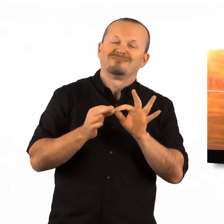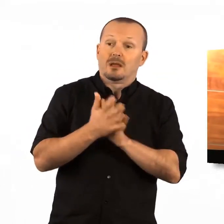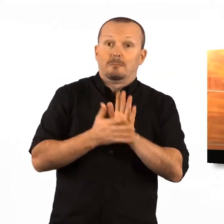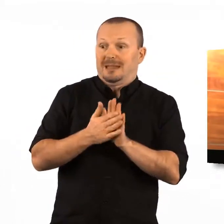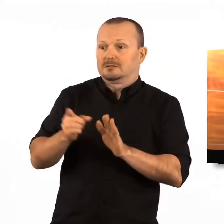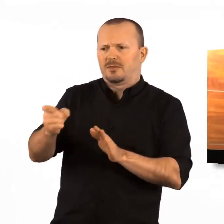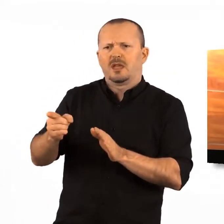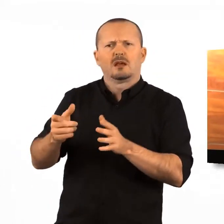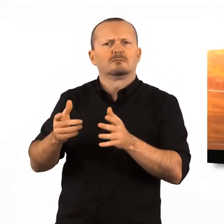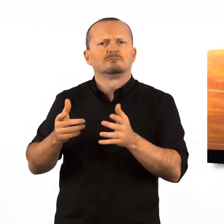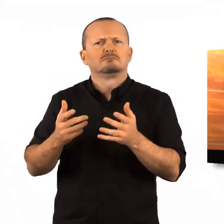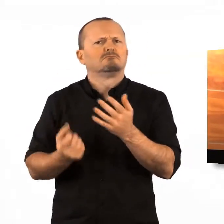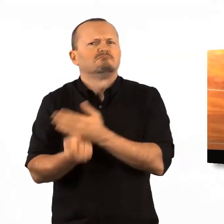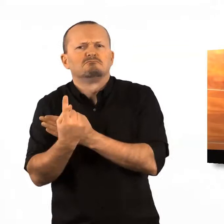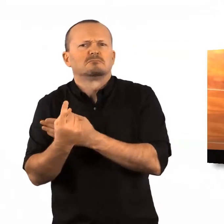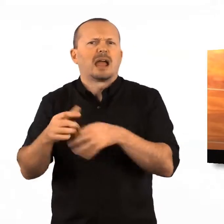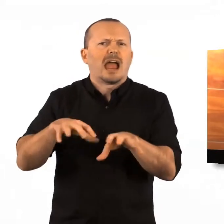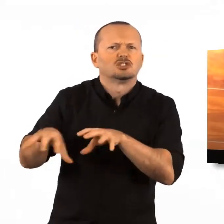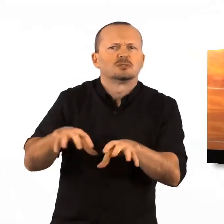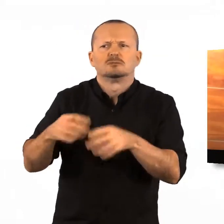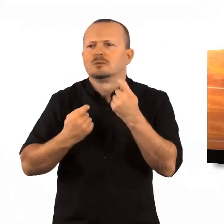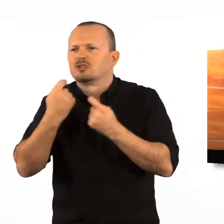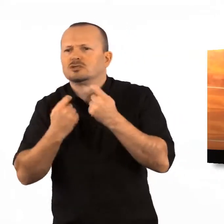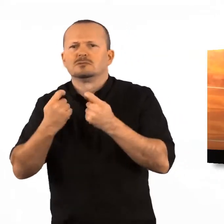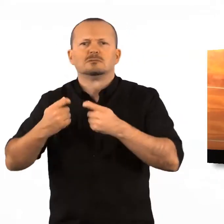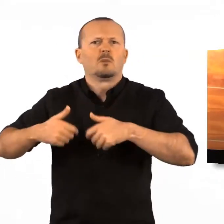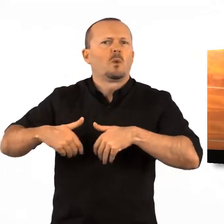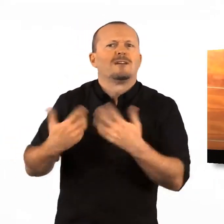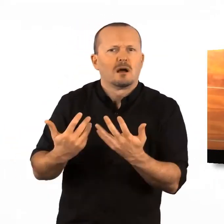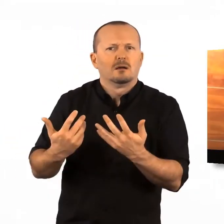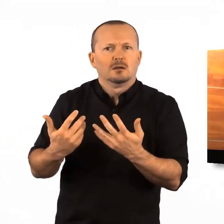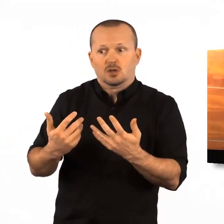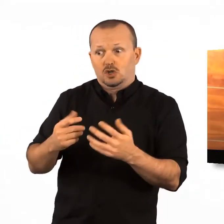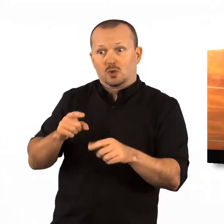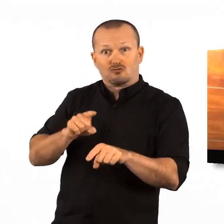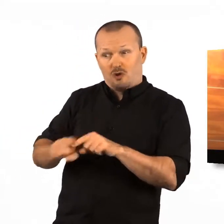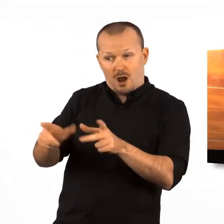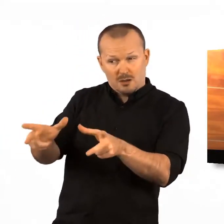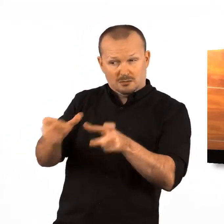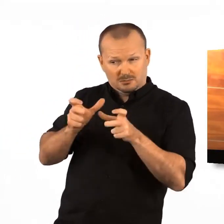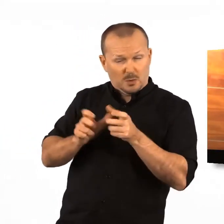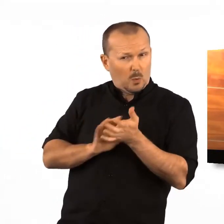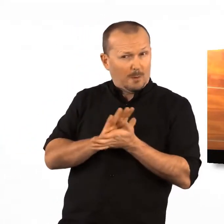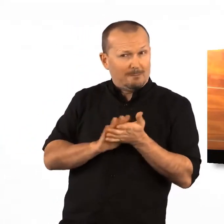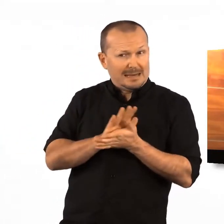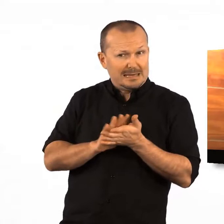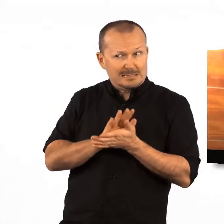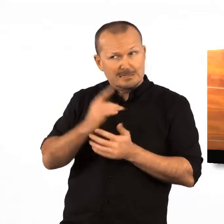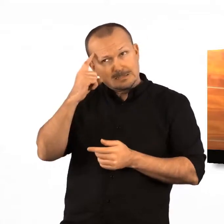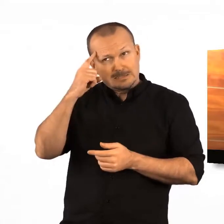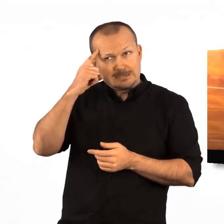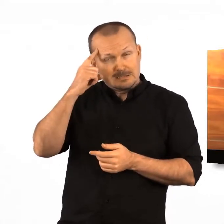you, you might not get it right, doesn’t matter, you’re trying. So it might be that